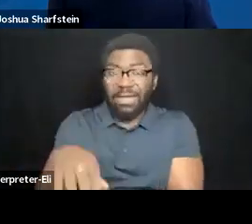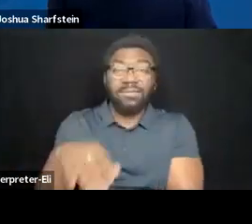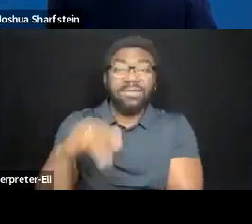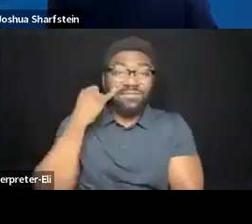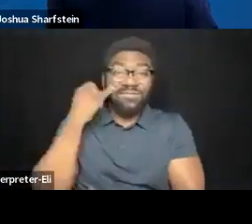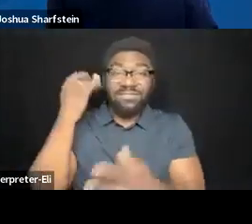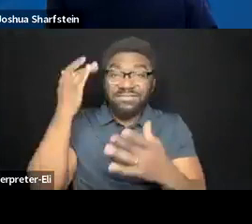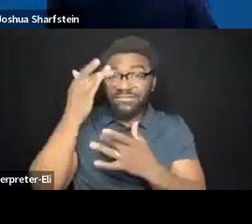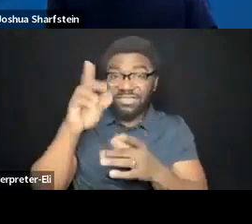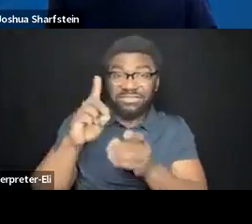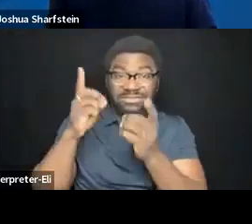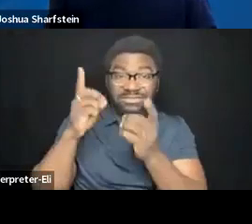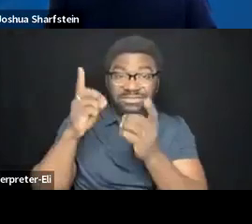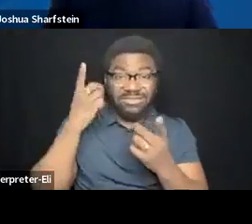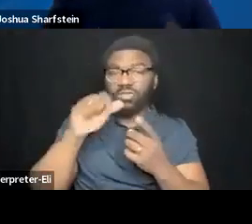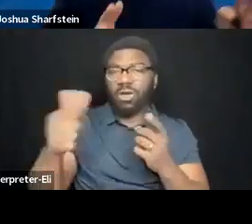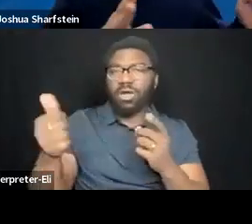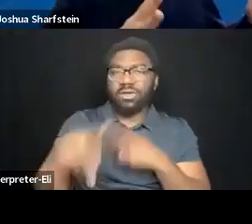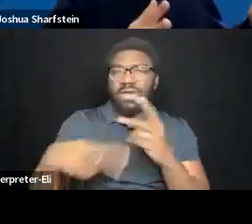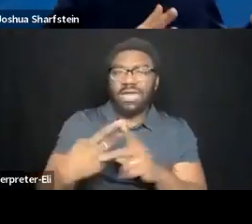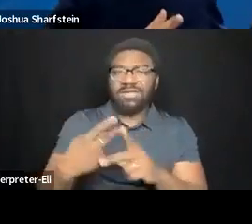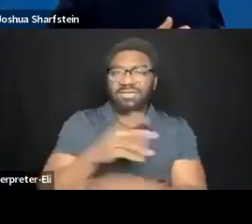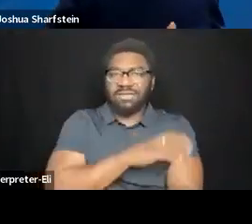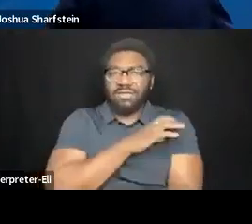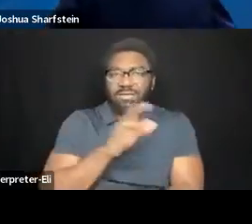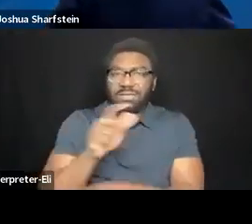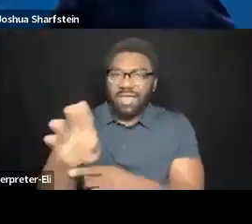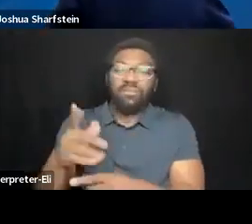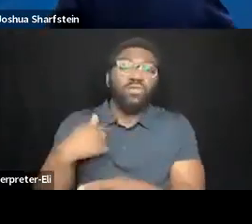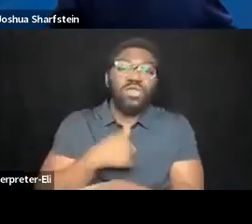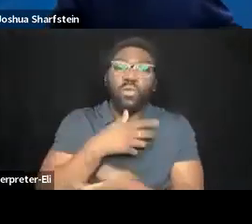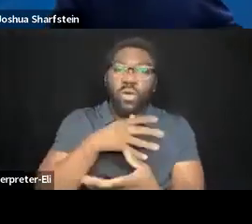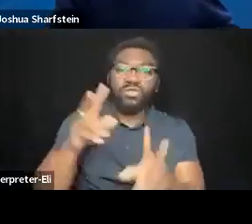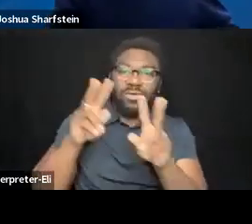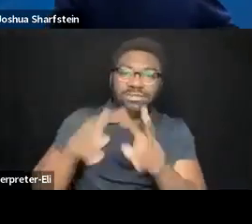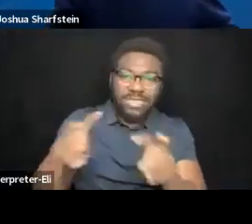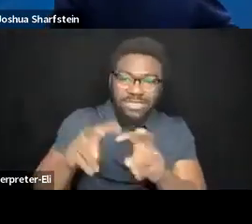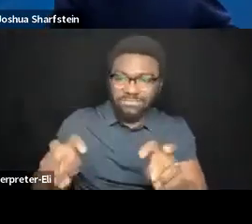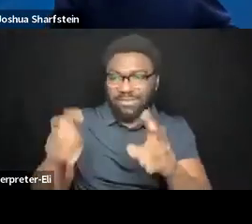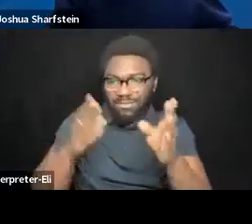Because you don't want to have gone through a huge, you know, assessment and plan for one challenge,